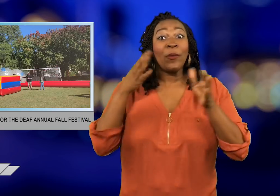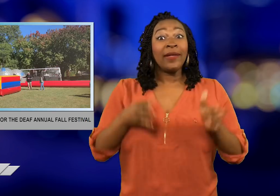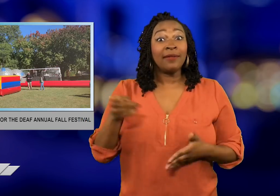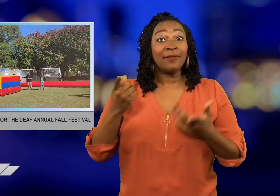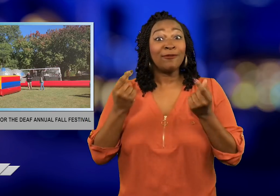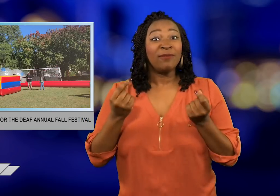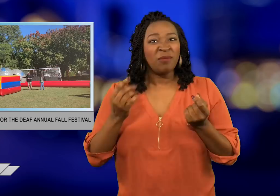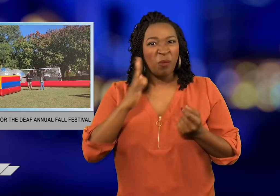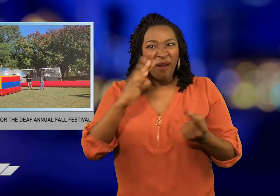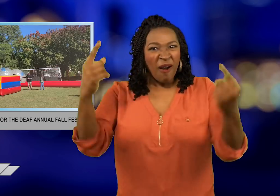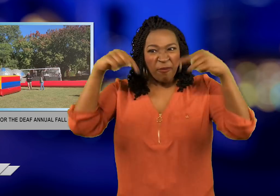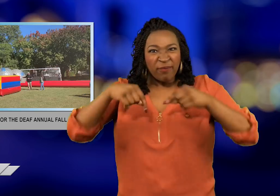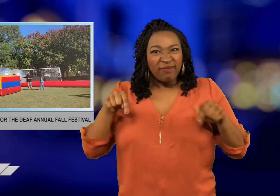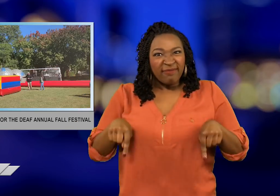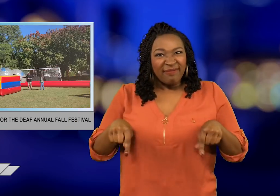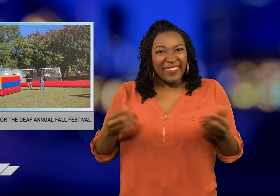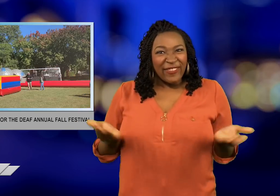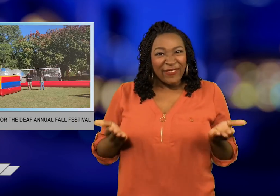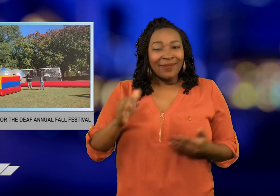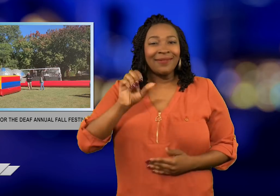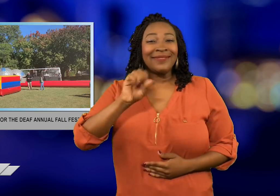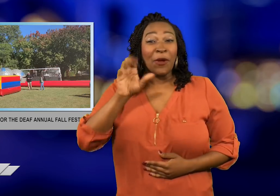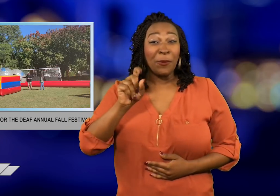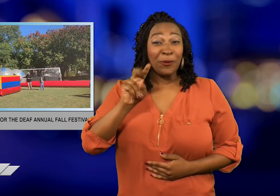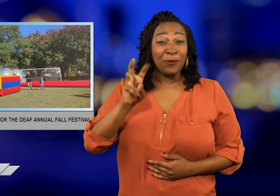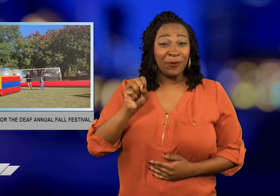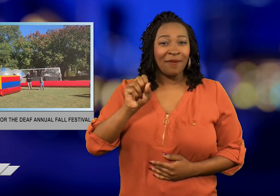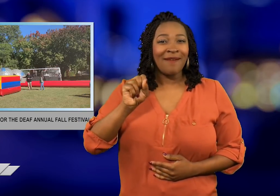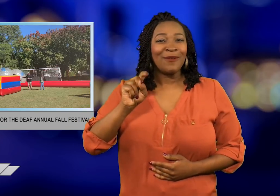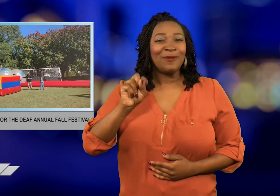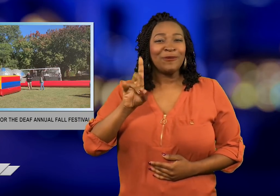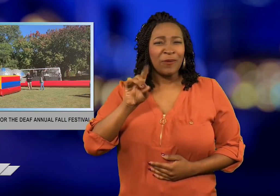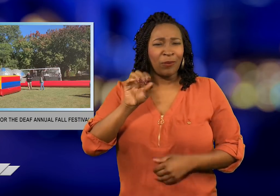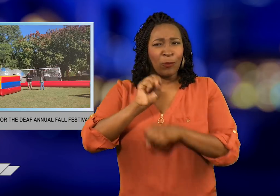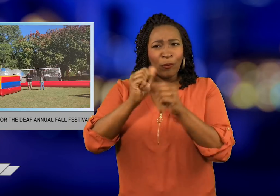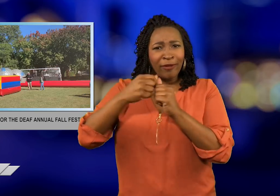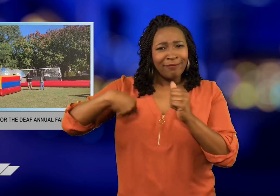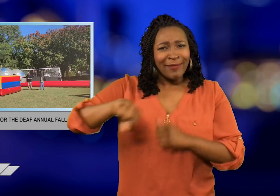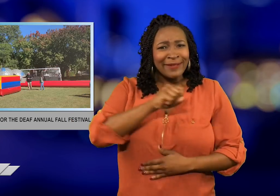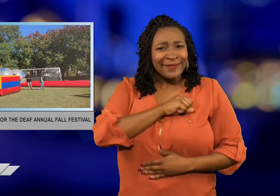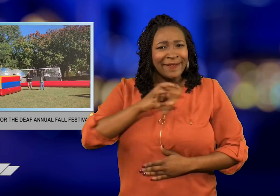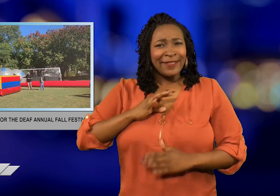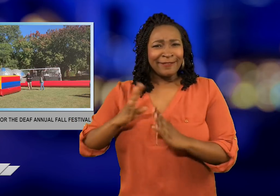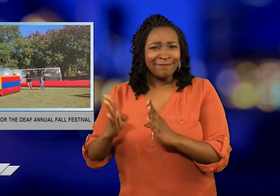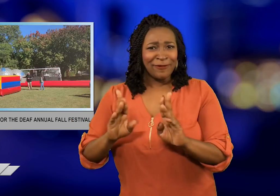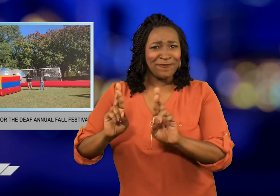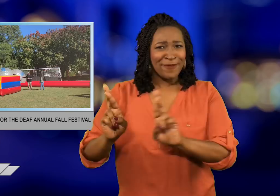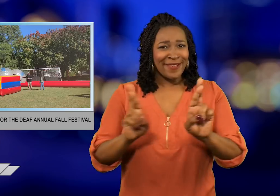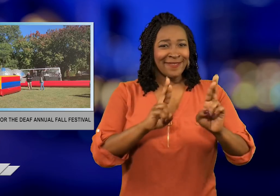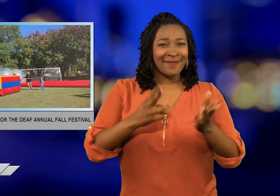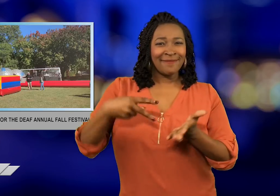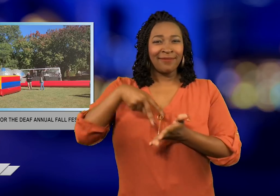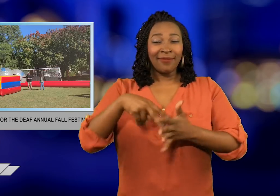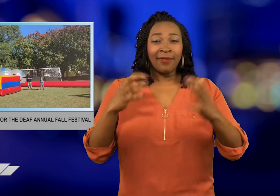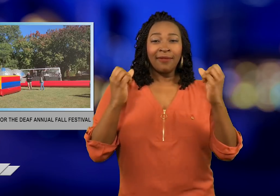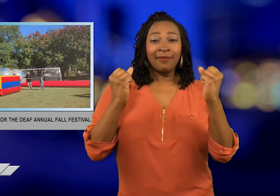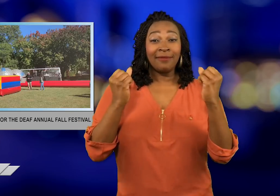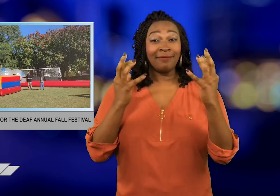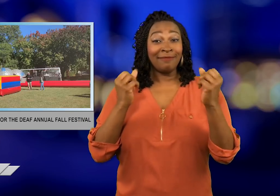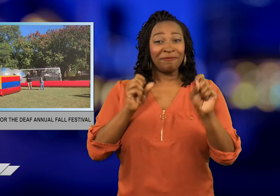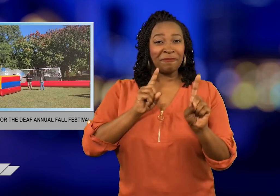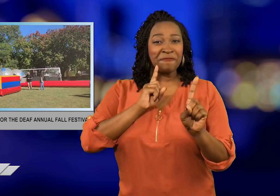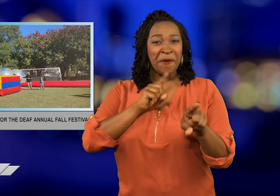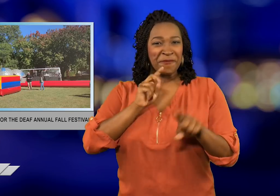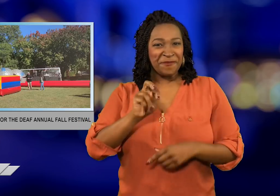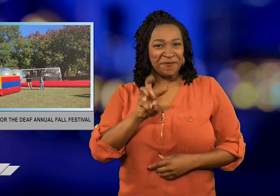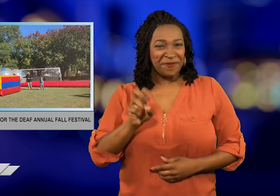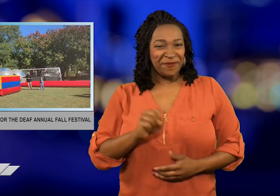The winner will come into our studio to work with our staff and be showcased in one of